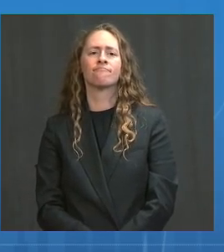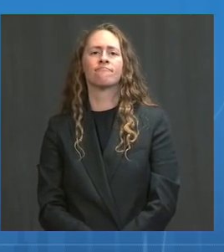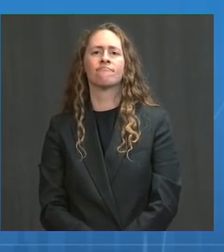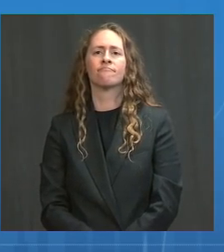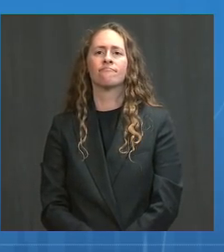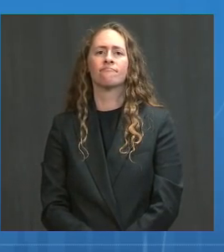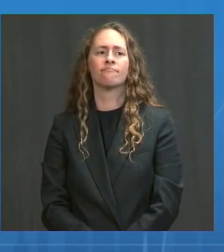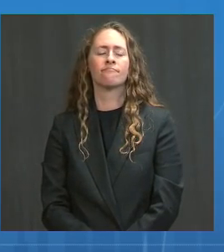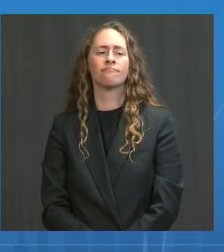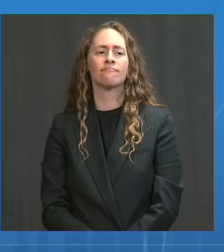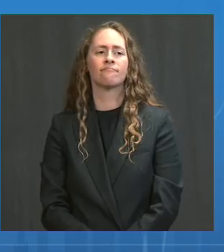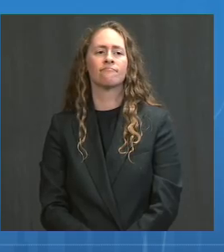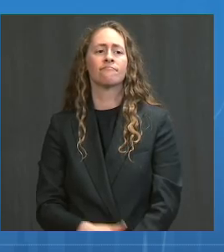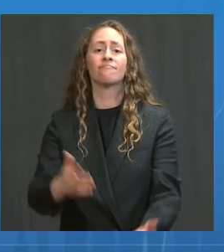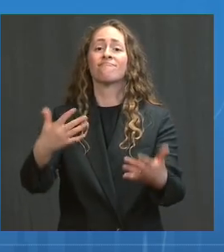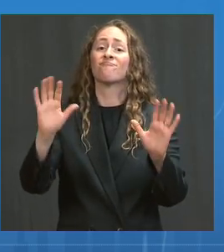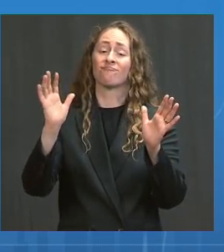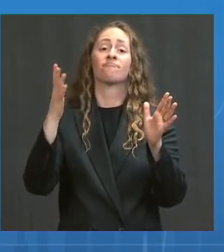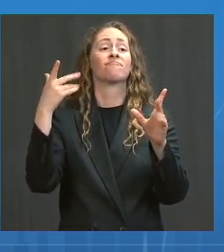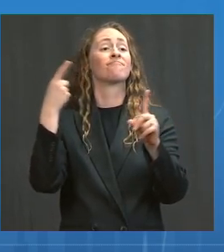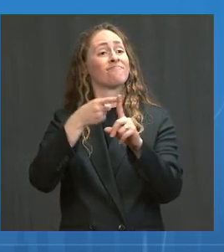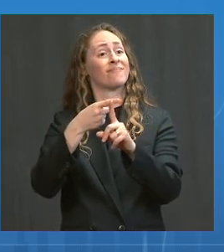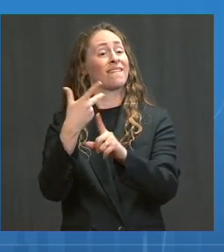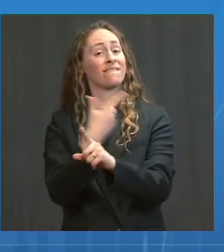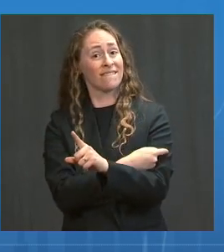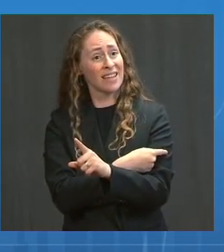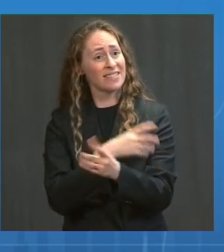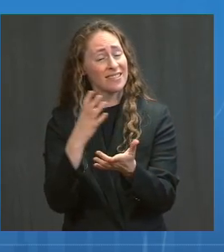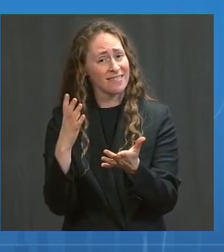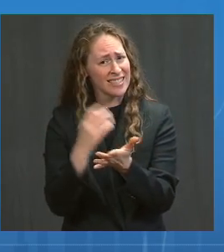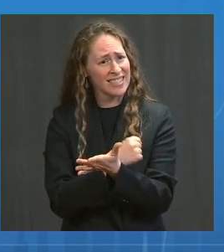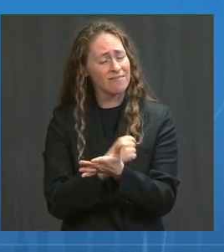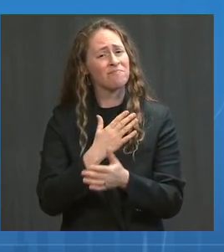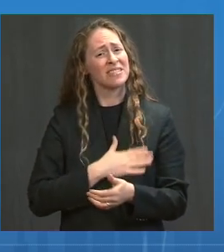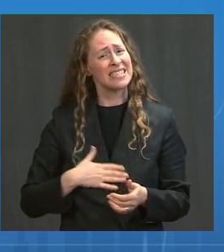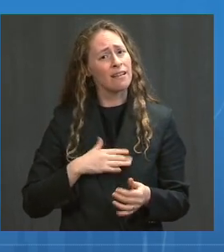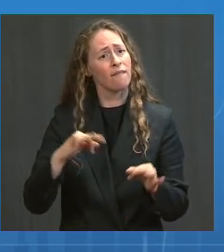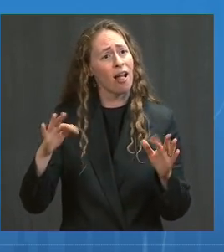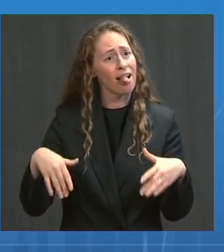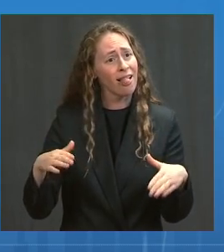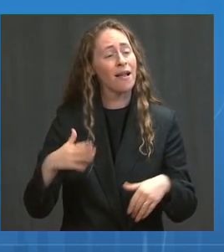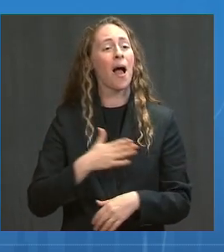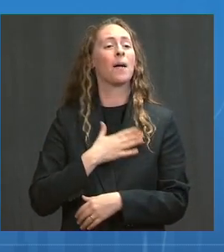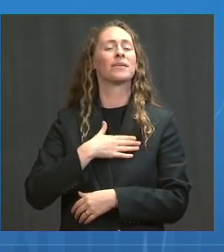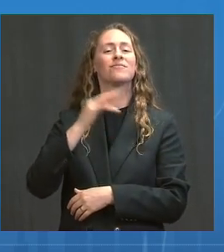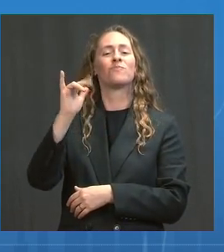and happy Fourth of July weekend to everyone. We look forward to seeing everybody next week. Thank you.